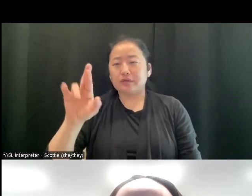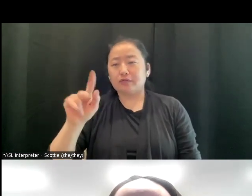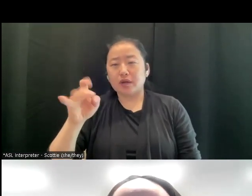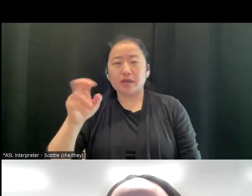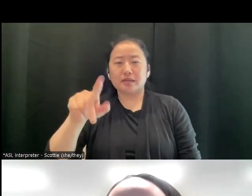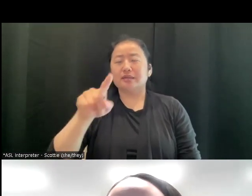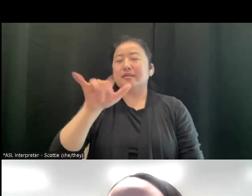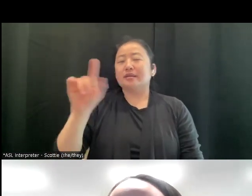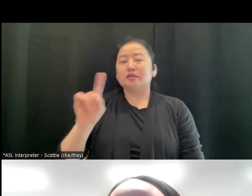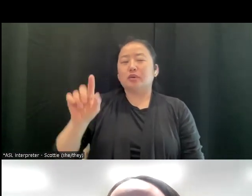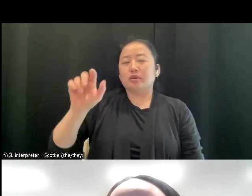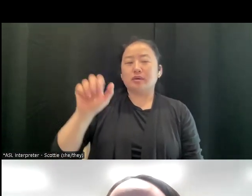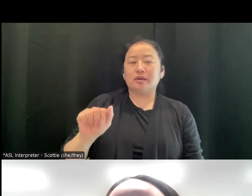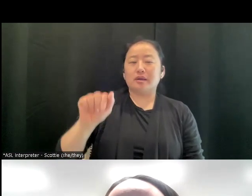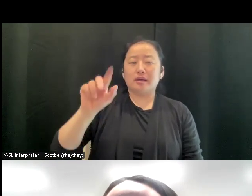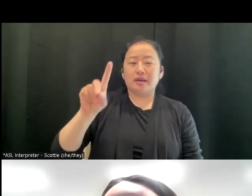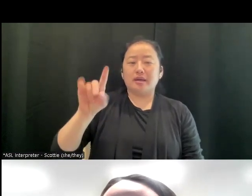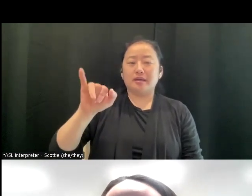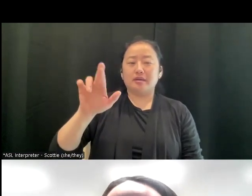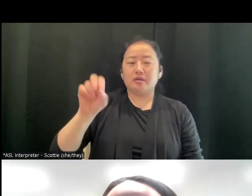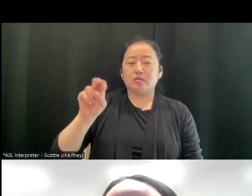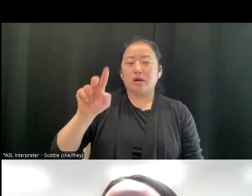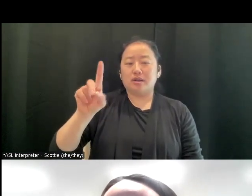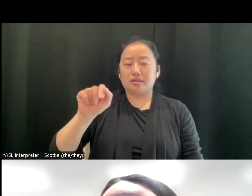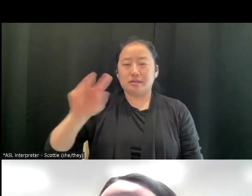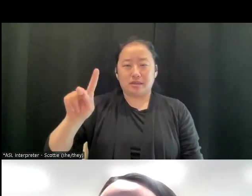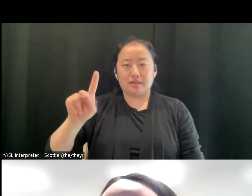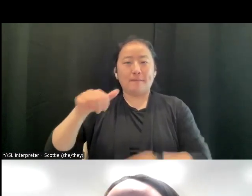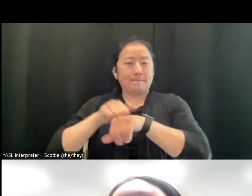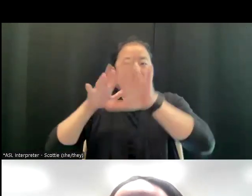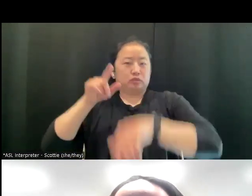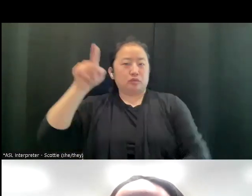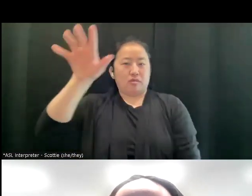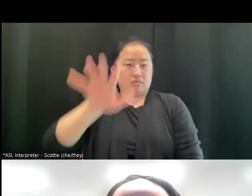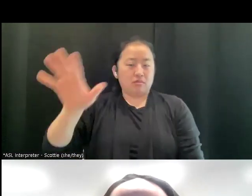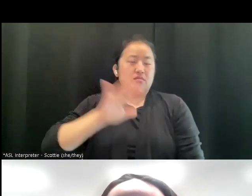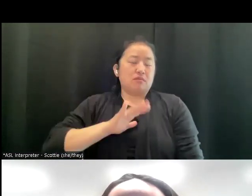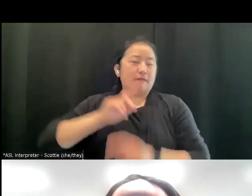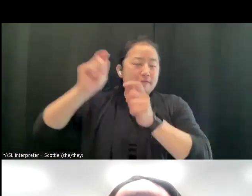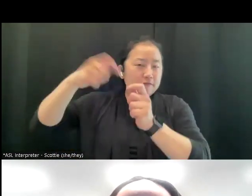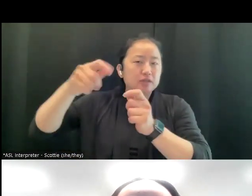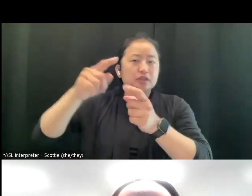hiking, fishing, you name it, whereas down south, a lot of opportunities for beaches and